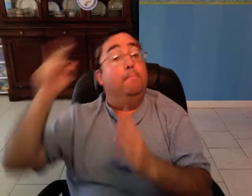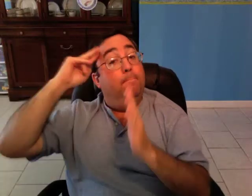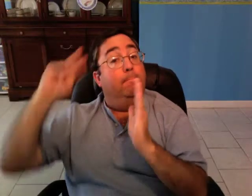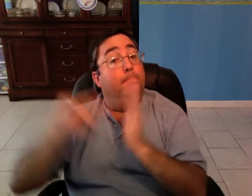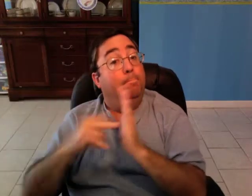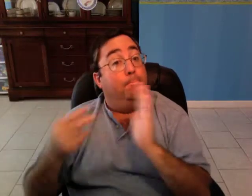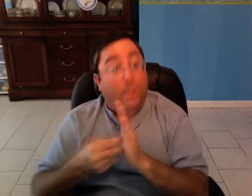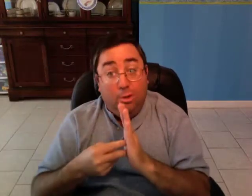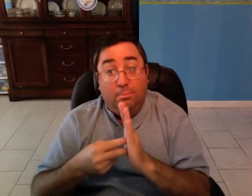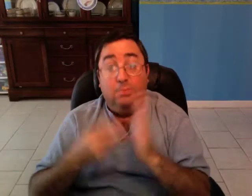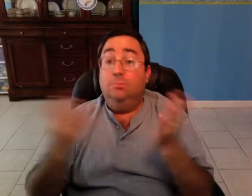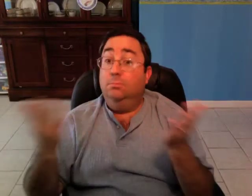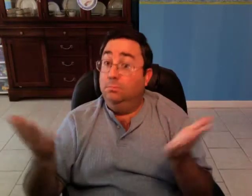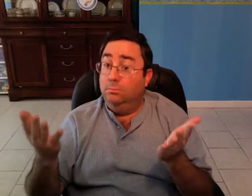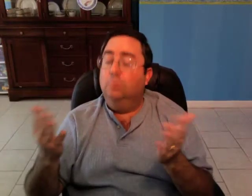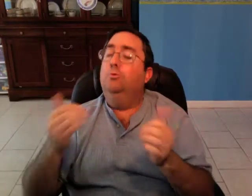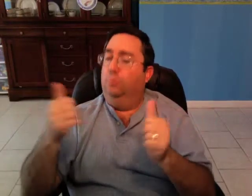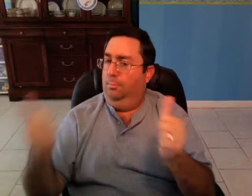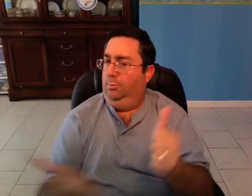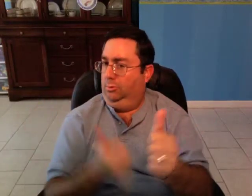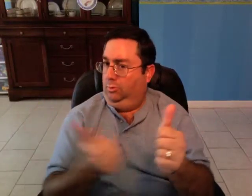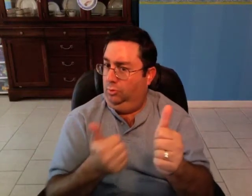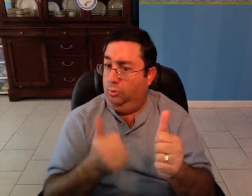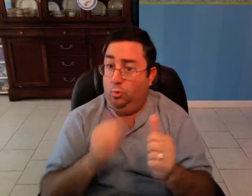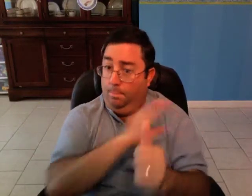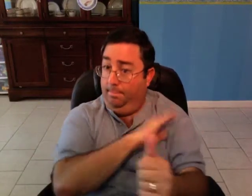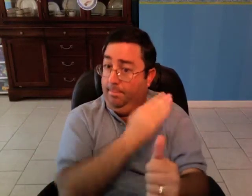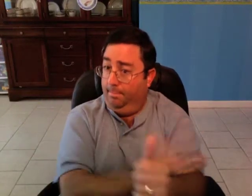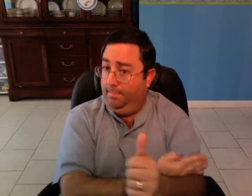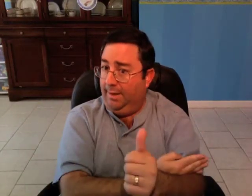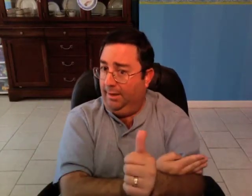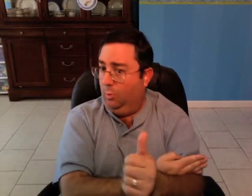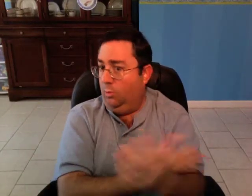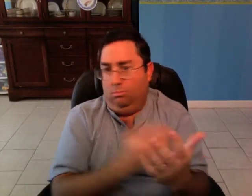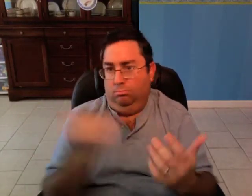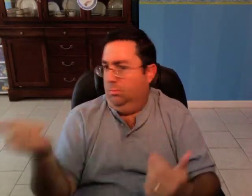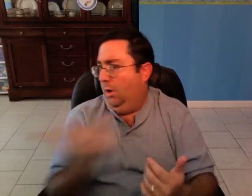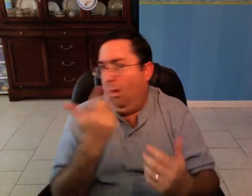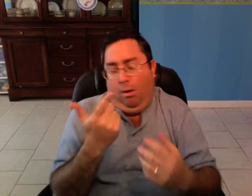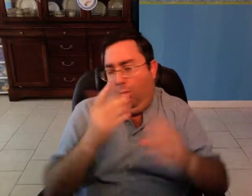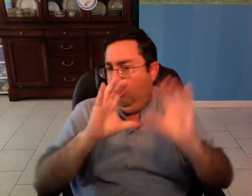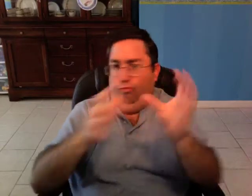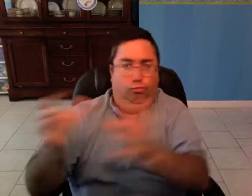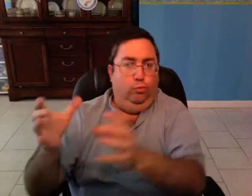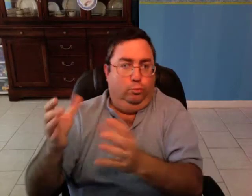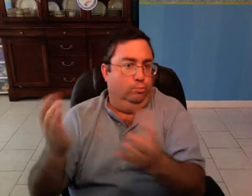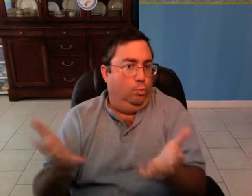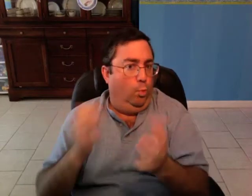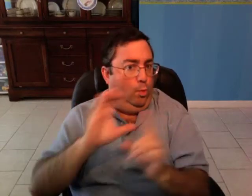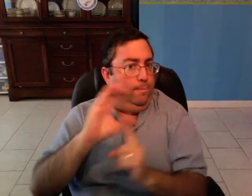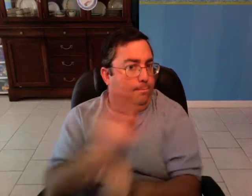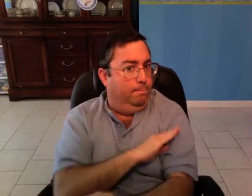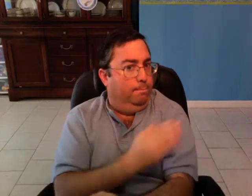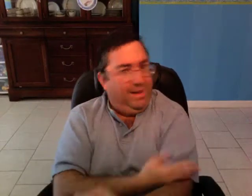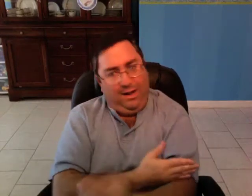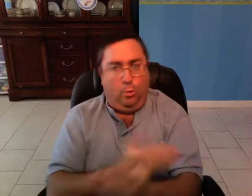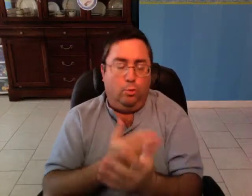whose purpose is to pursue power. All groups want power --